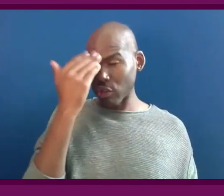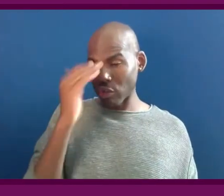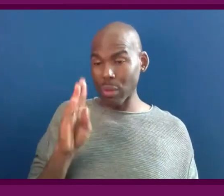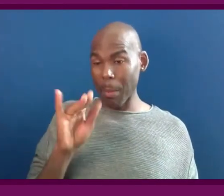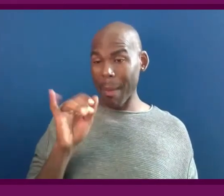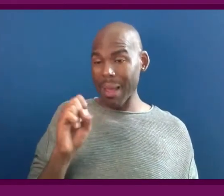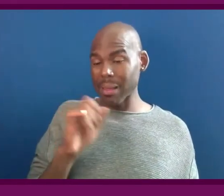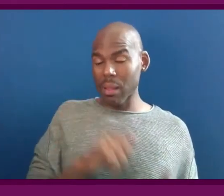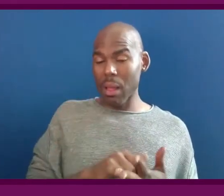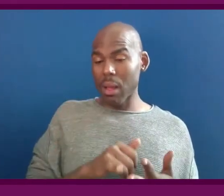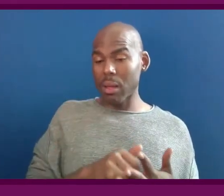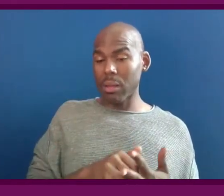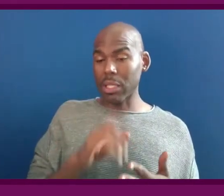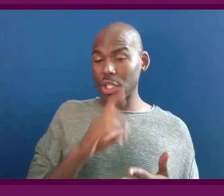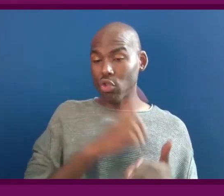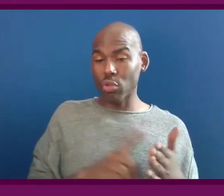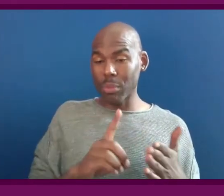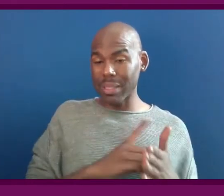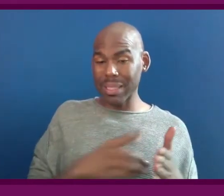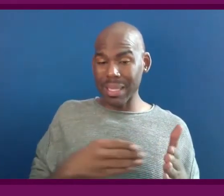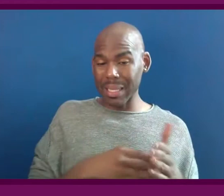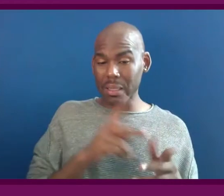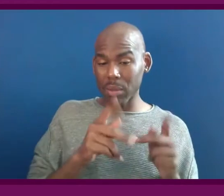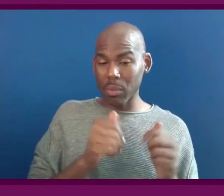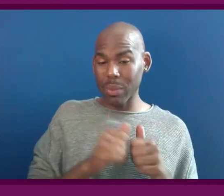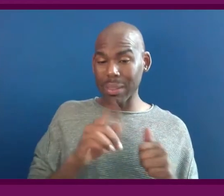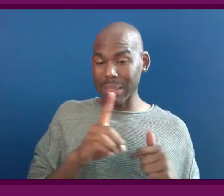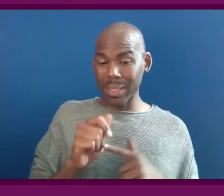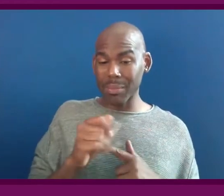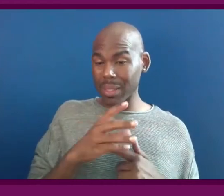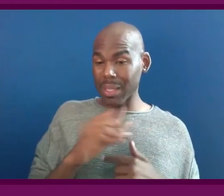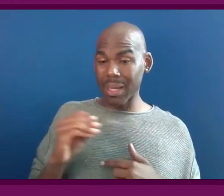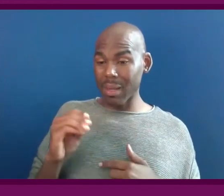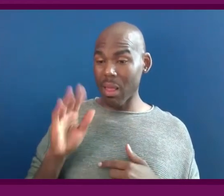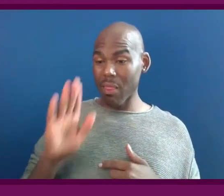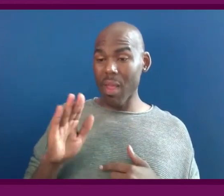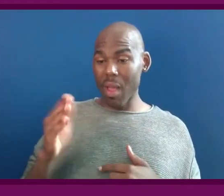bias that discriminates against people with disabilities in their hiring processes?